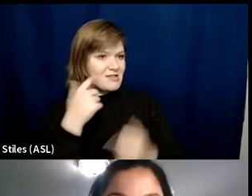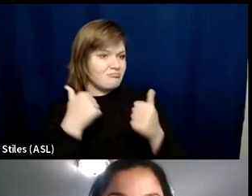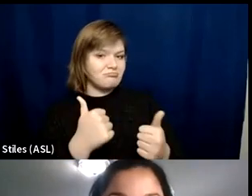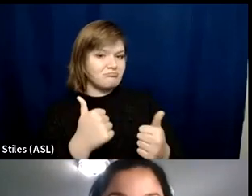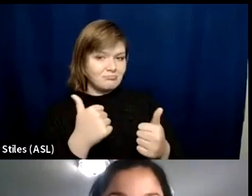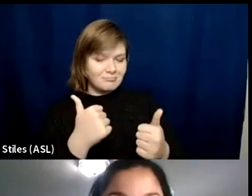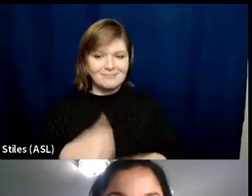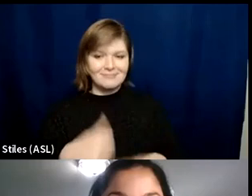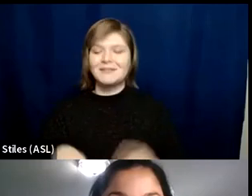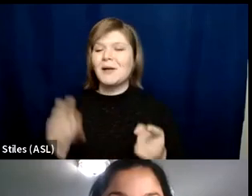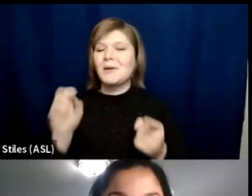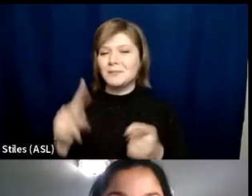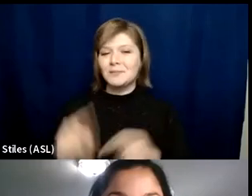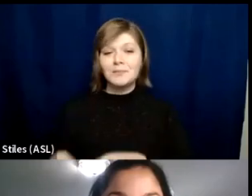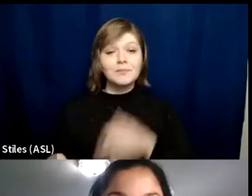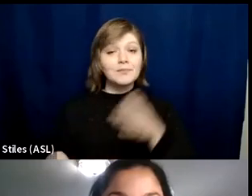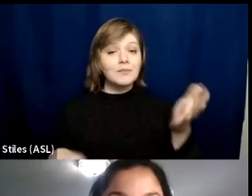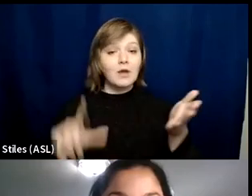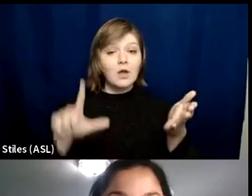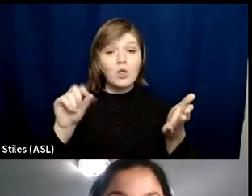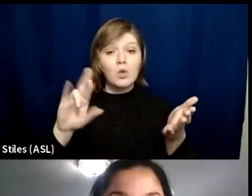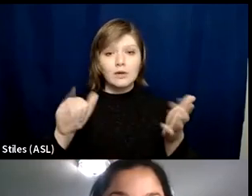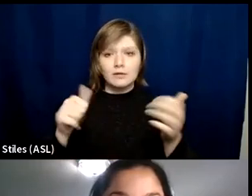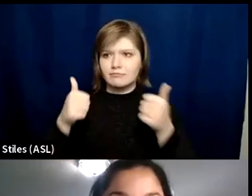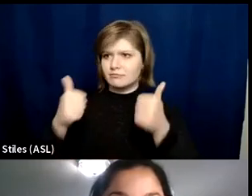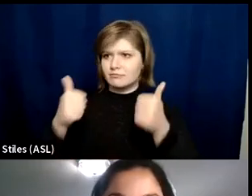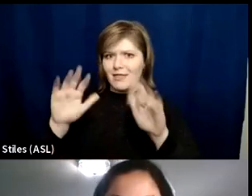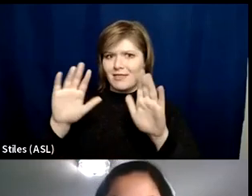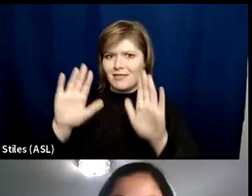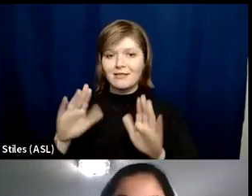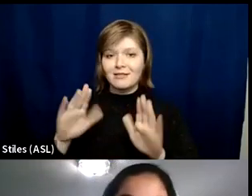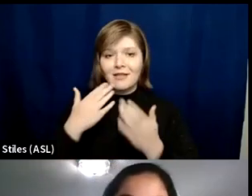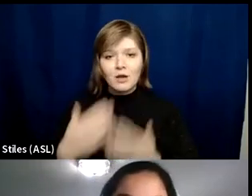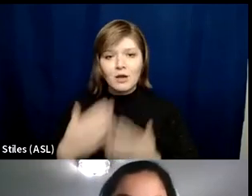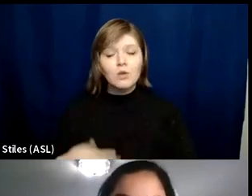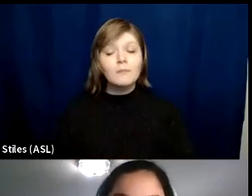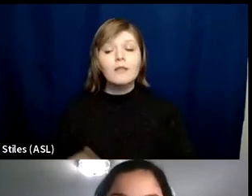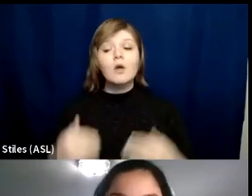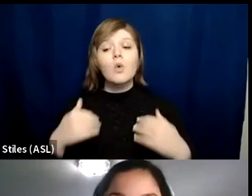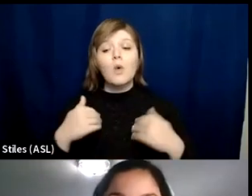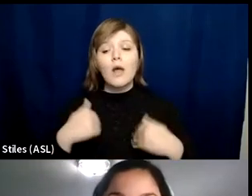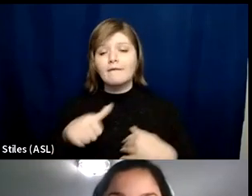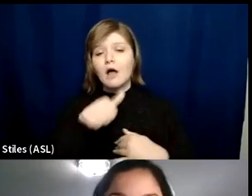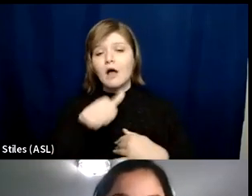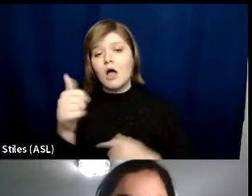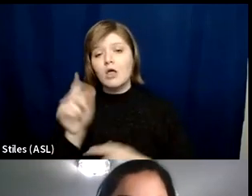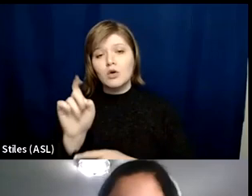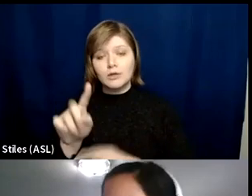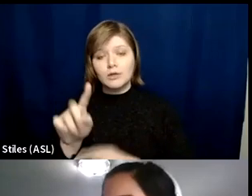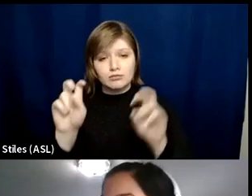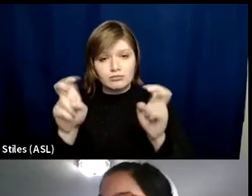How did you pair housing supports with a voucher? EMILY That's a good question. I'm going to answer jointly with Adam.